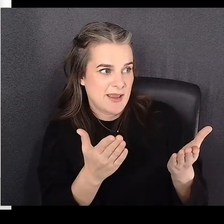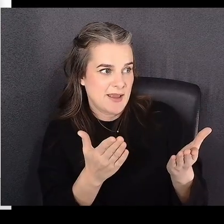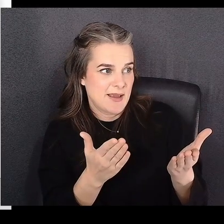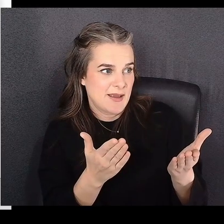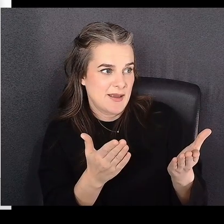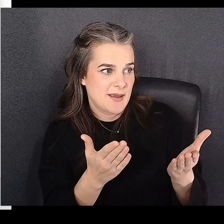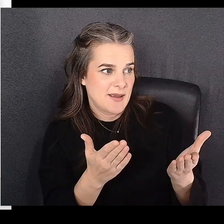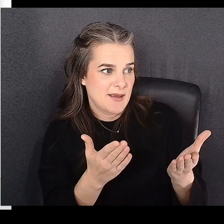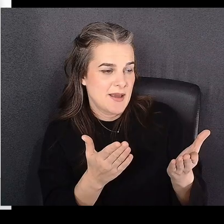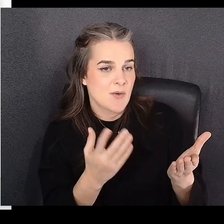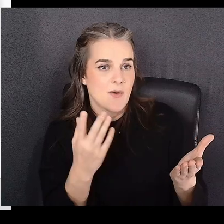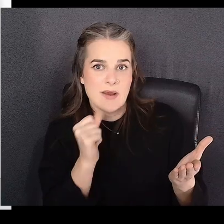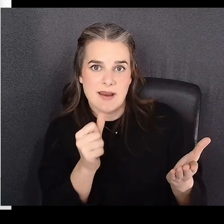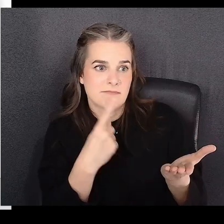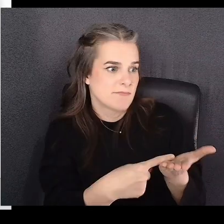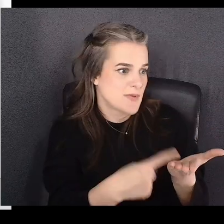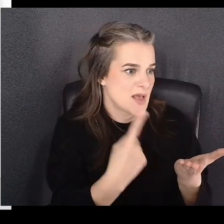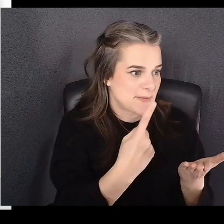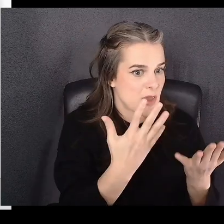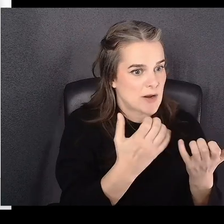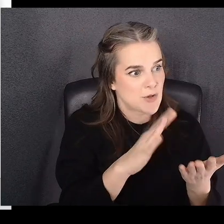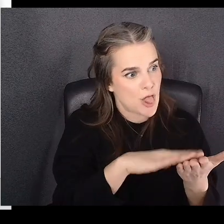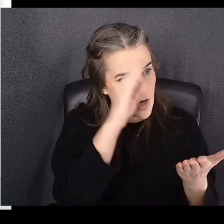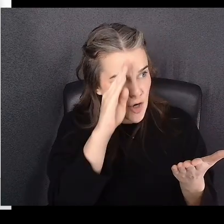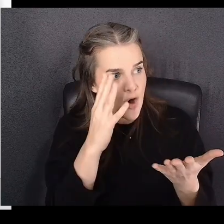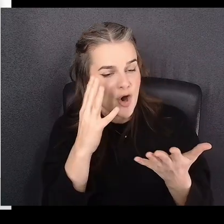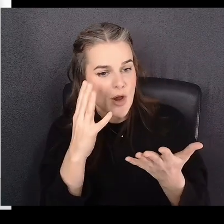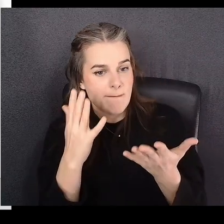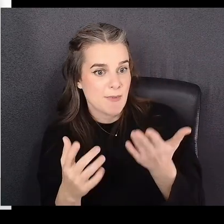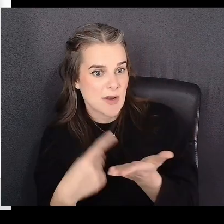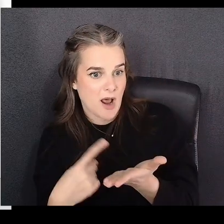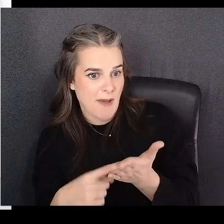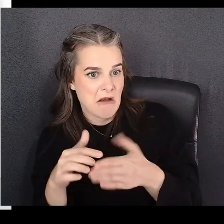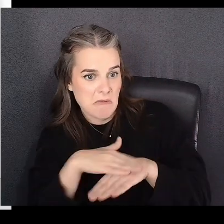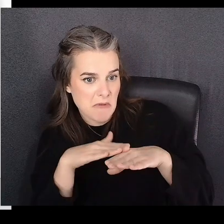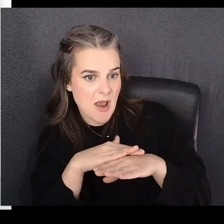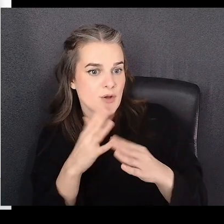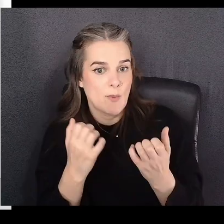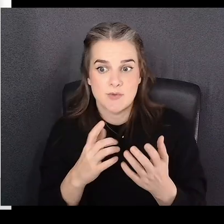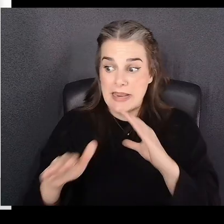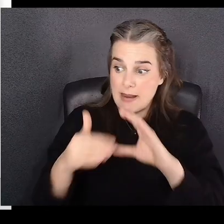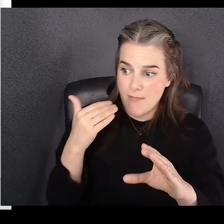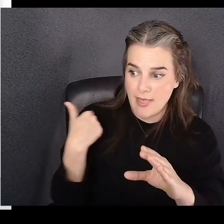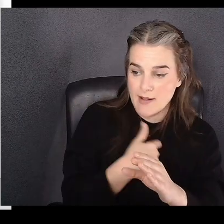But yeah, you can feel free to just email us. Or if you just want to speak to us about--